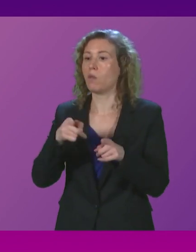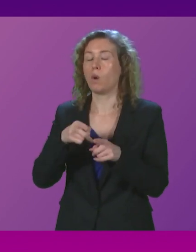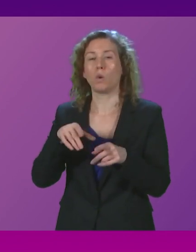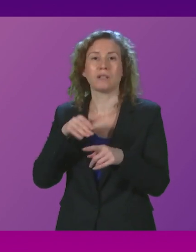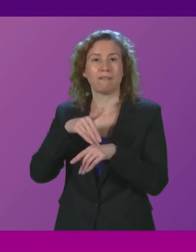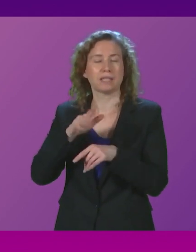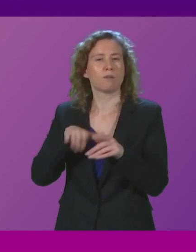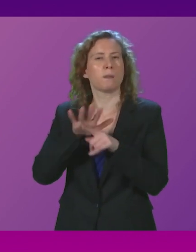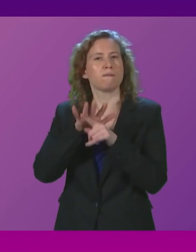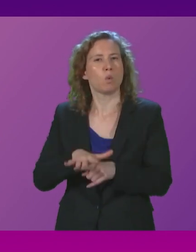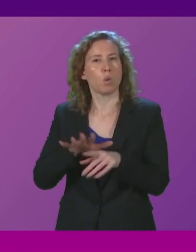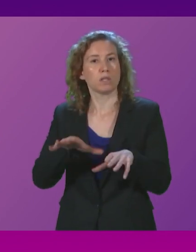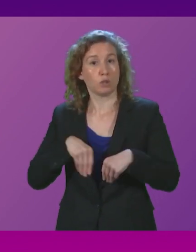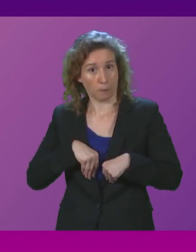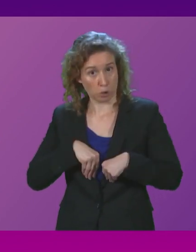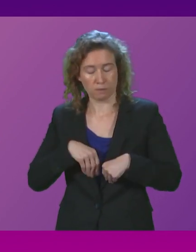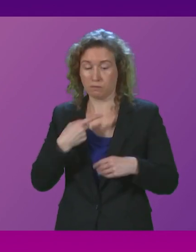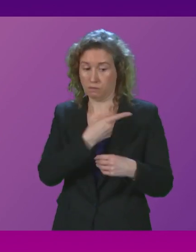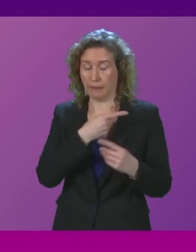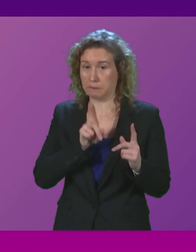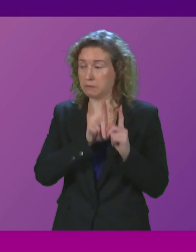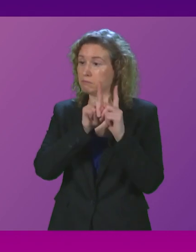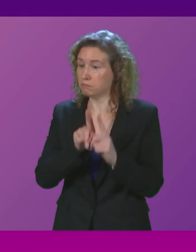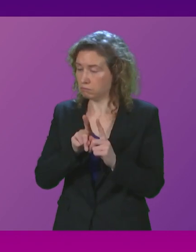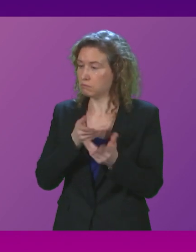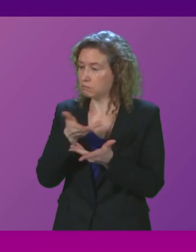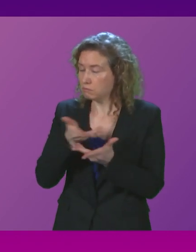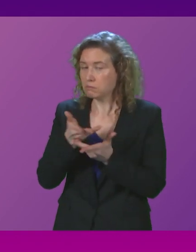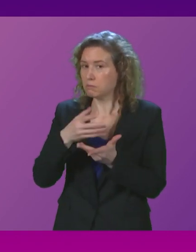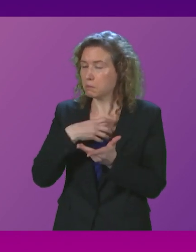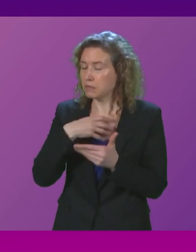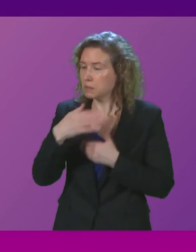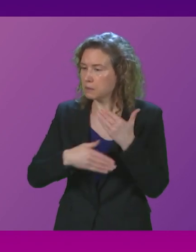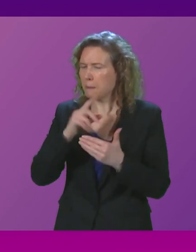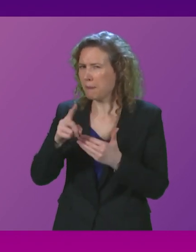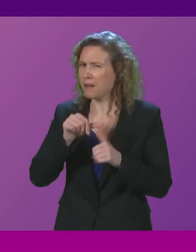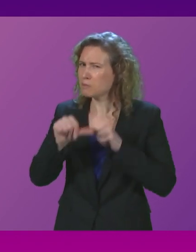Monica Lennon and I have met ministers to try to progress the issue, but progress has been limited.